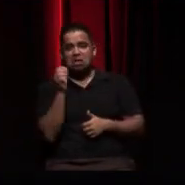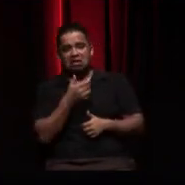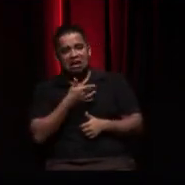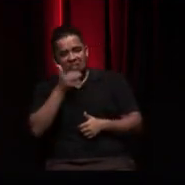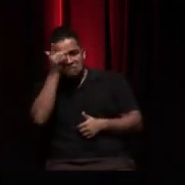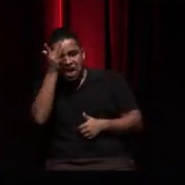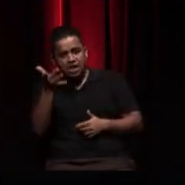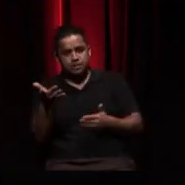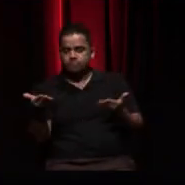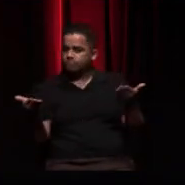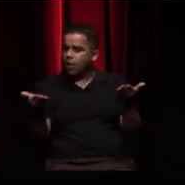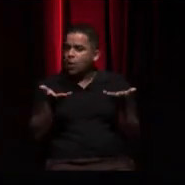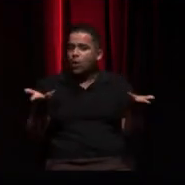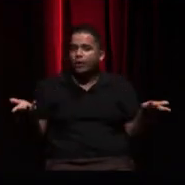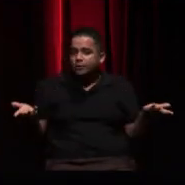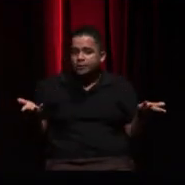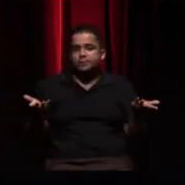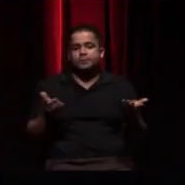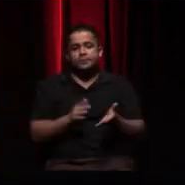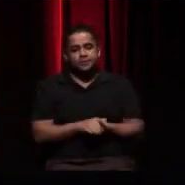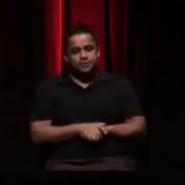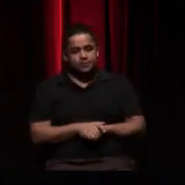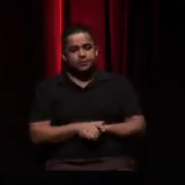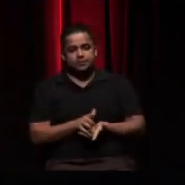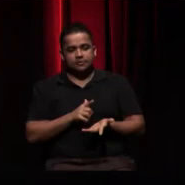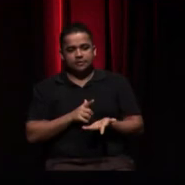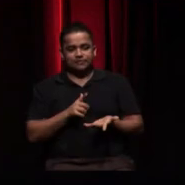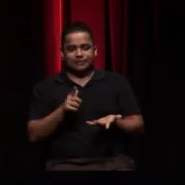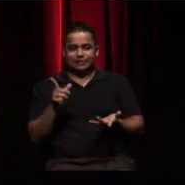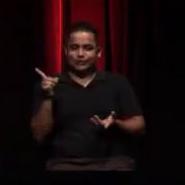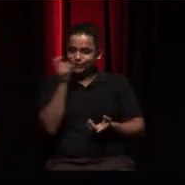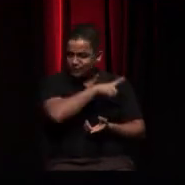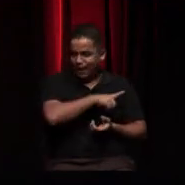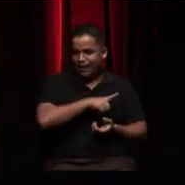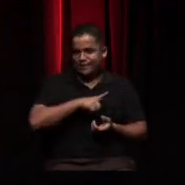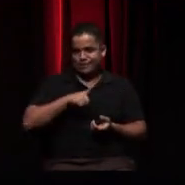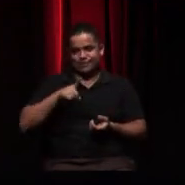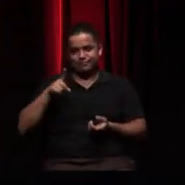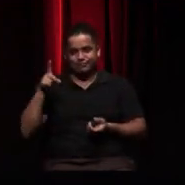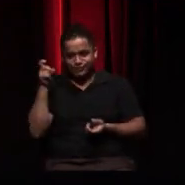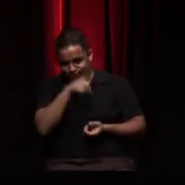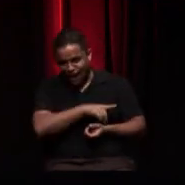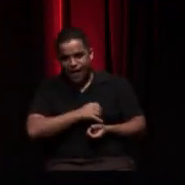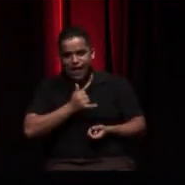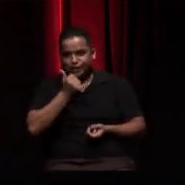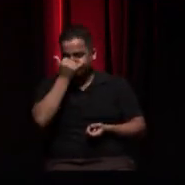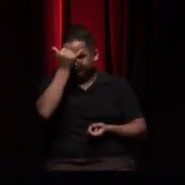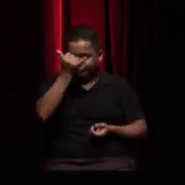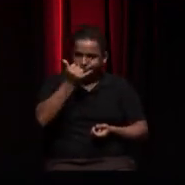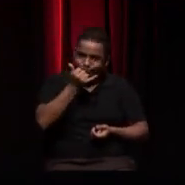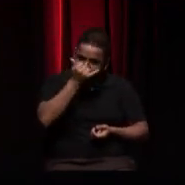Now, after a few bumps, after committing errors affecting